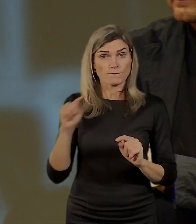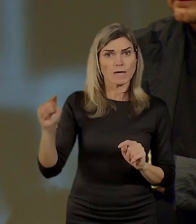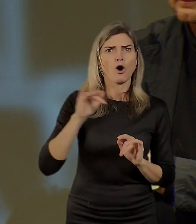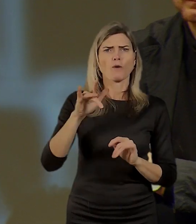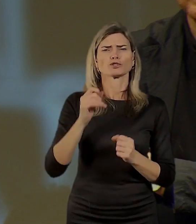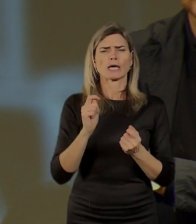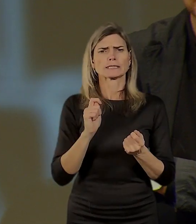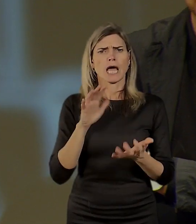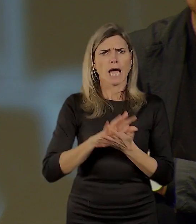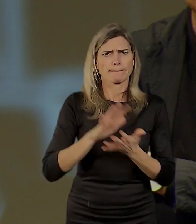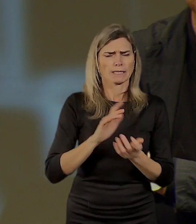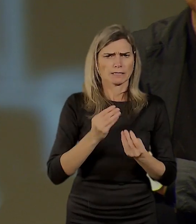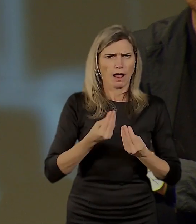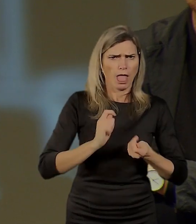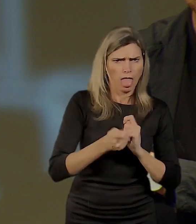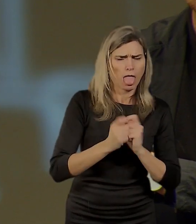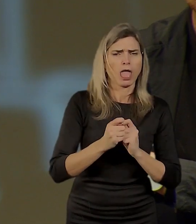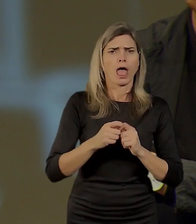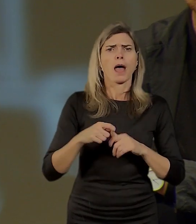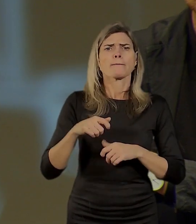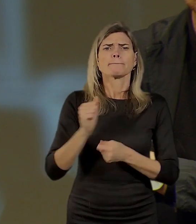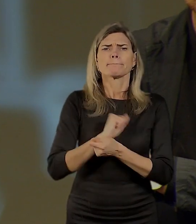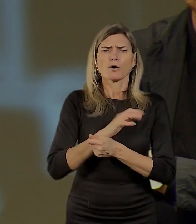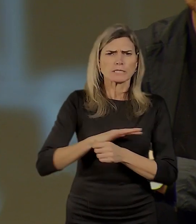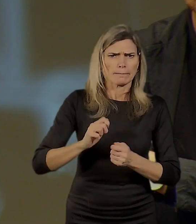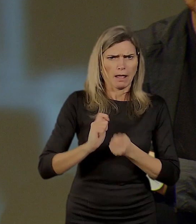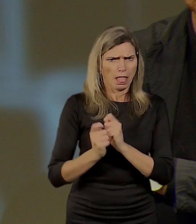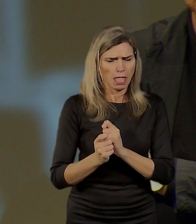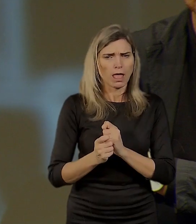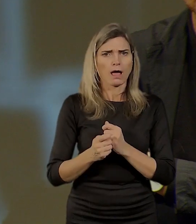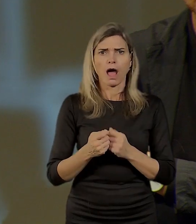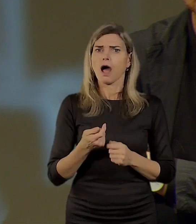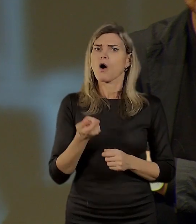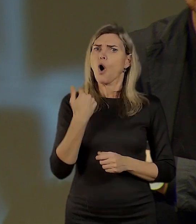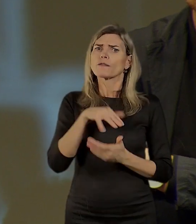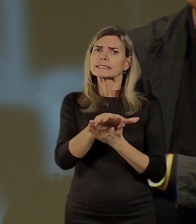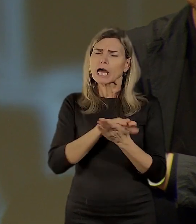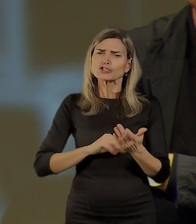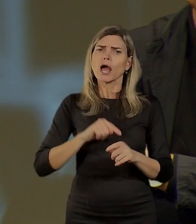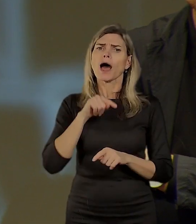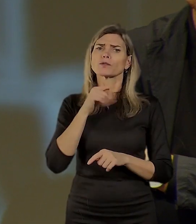And of course we want to revive that space. And it is necessary to revive it and use it,